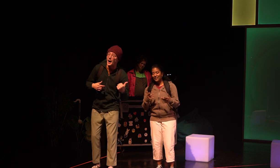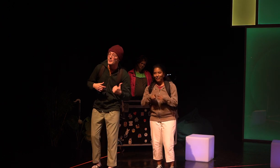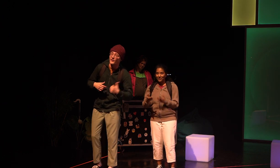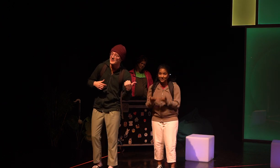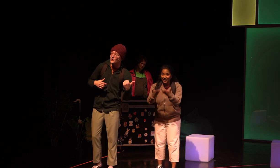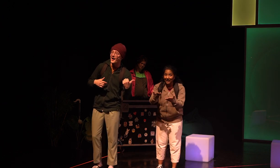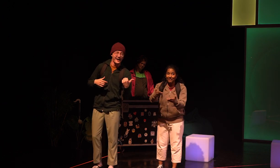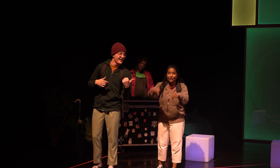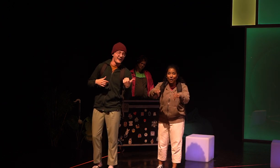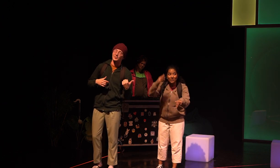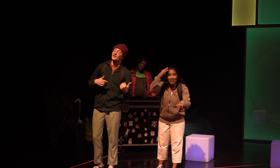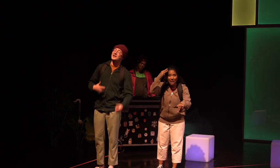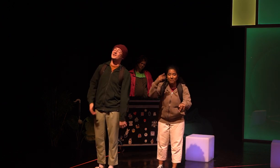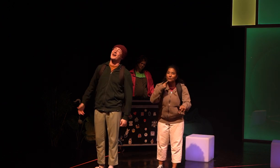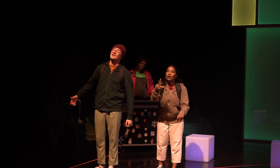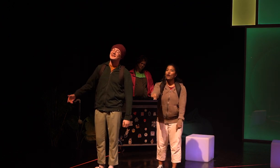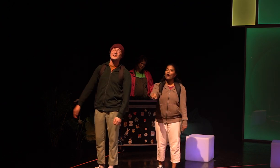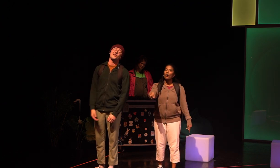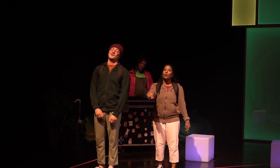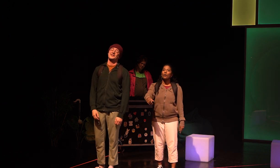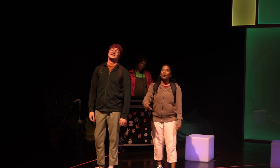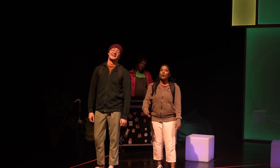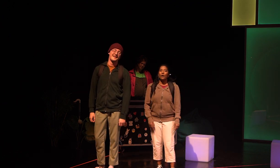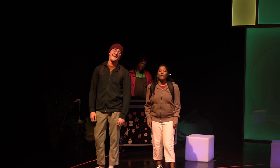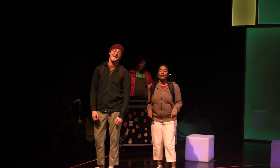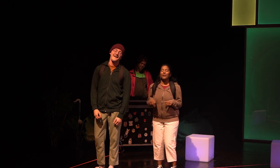palm him off on me mother but she was having none of it.